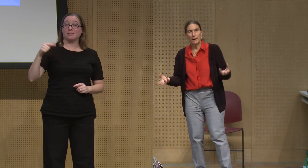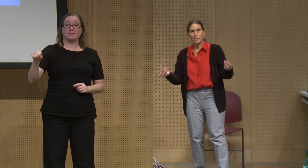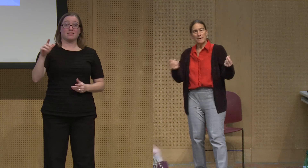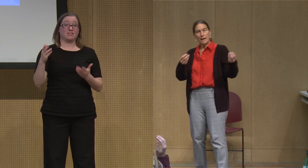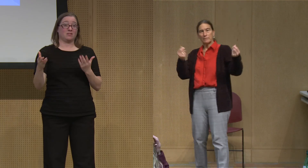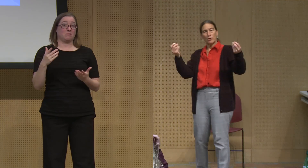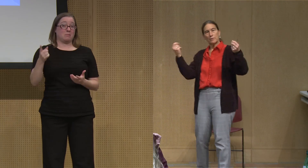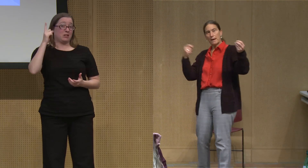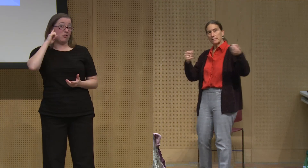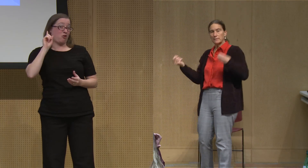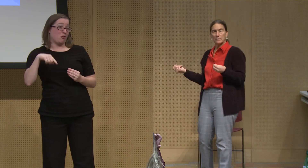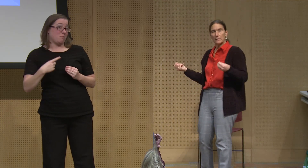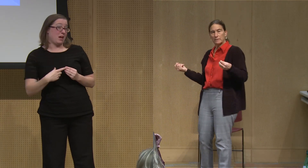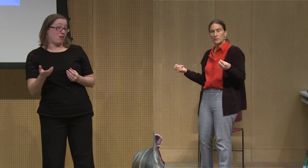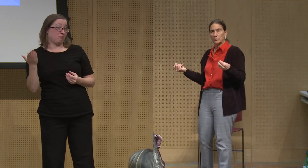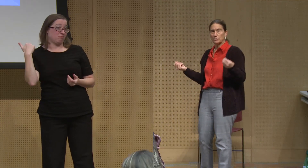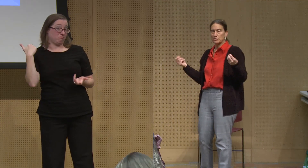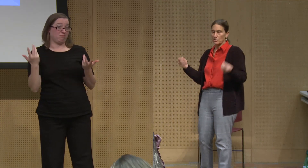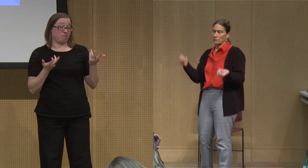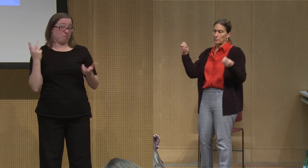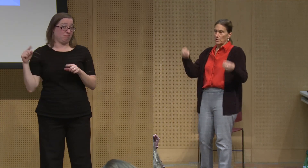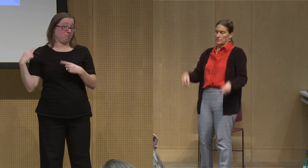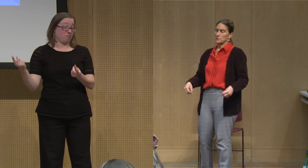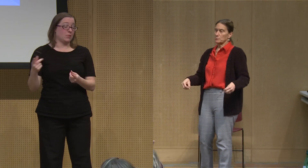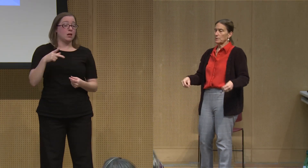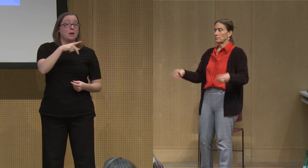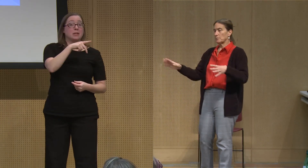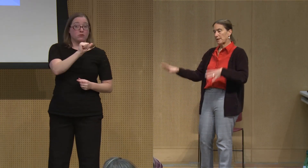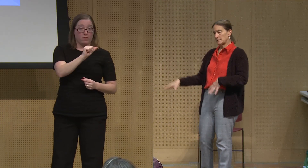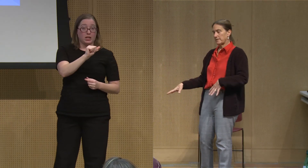ABOUT IN THE NEWS. SO THIS IS WHAT--SO PENNSYLVANIA ALLOWS IT,